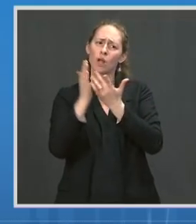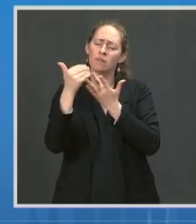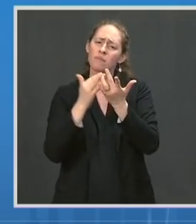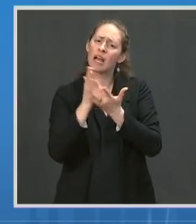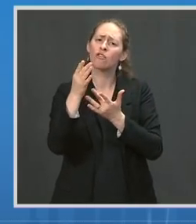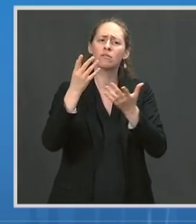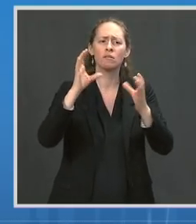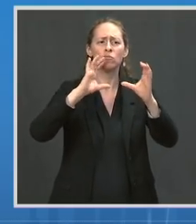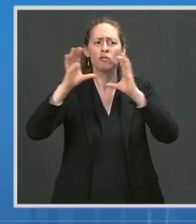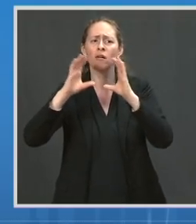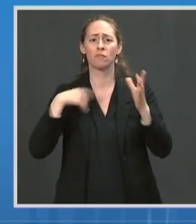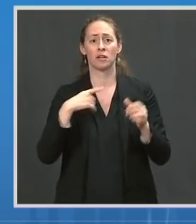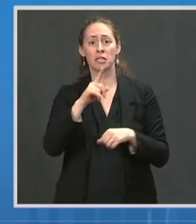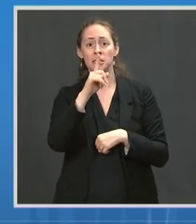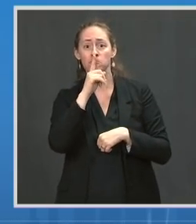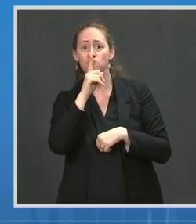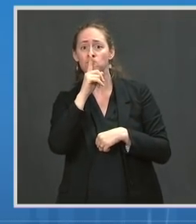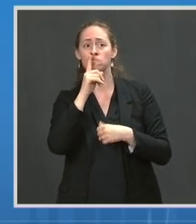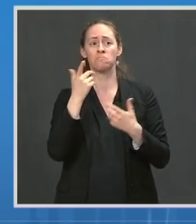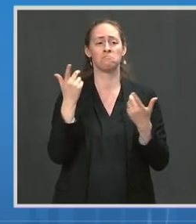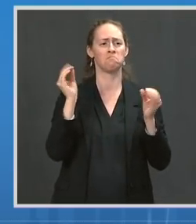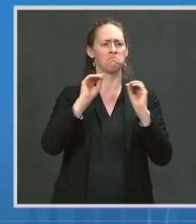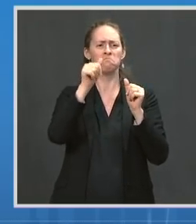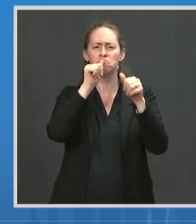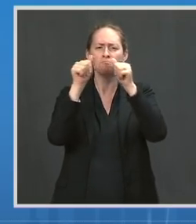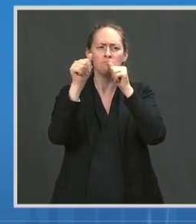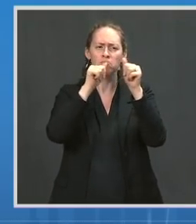We've reached out to over 10,000 providers to sort of,